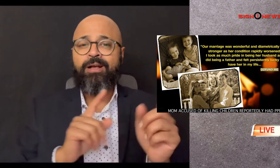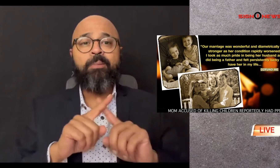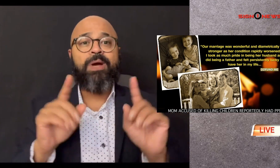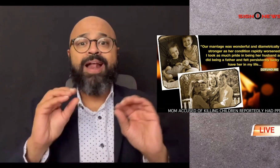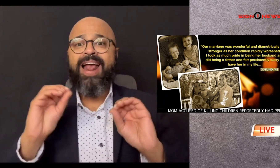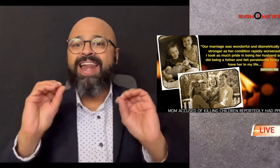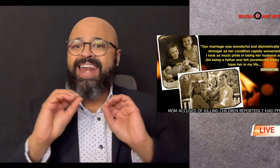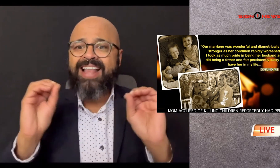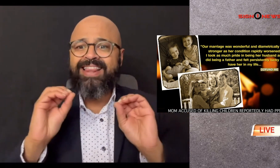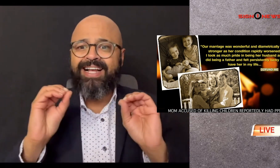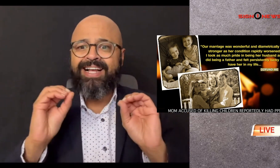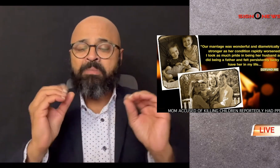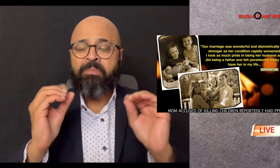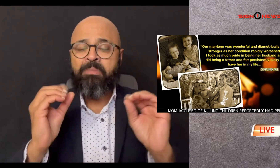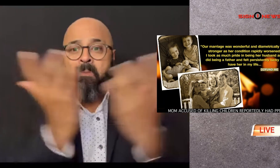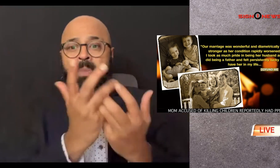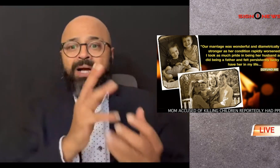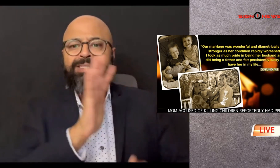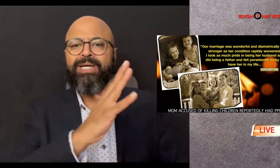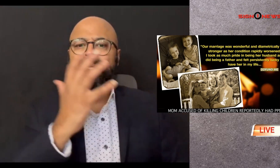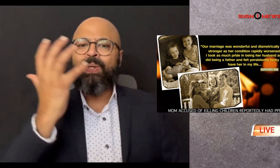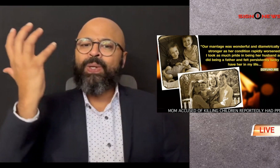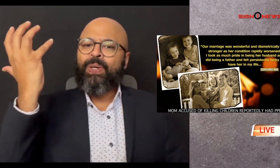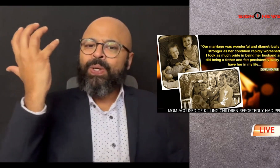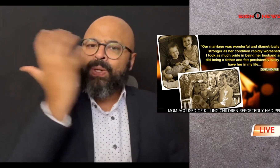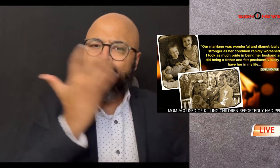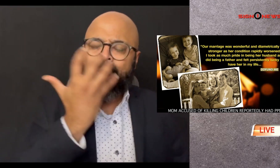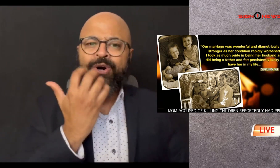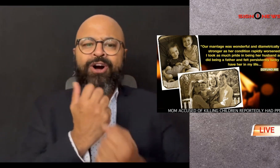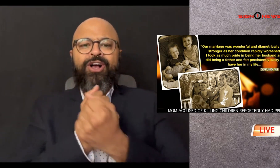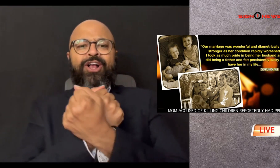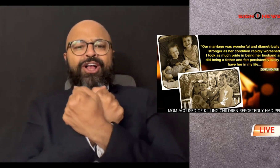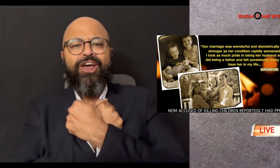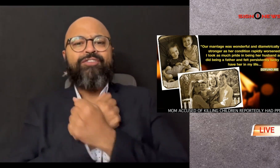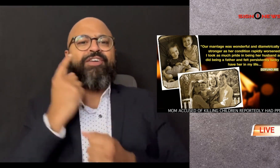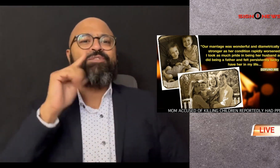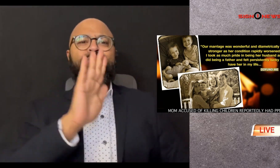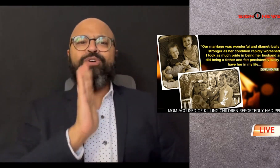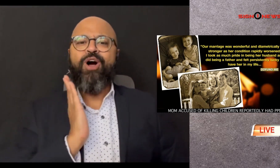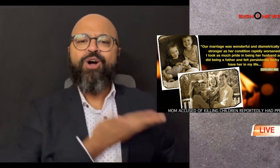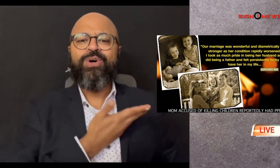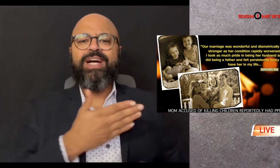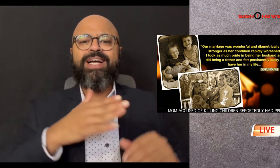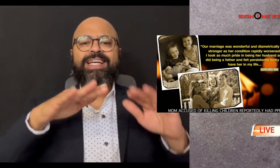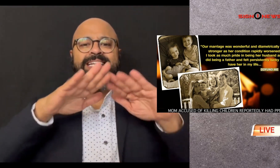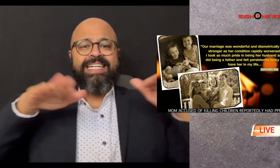But nothing matched her intense love for our kids. and dedication